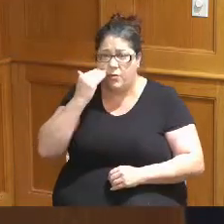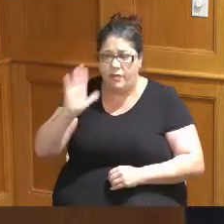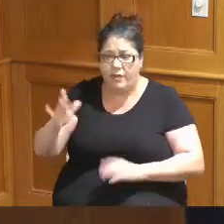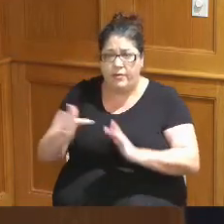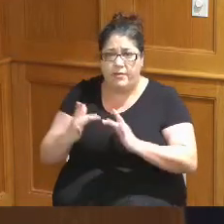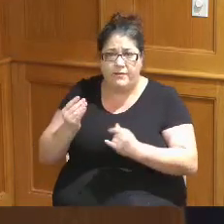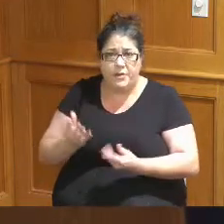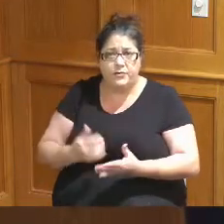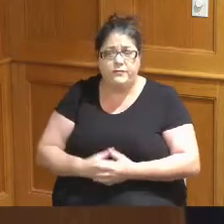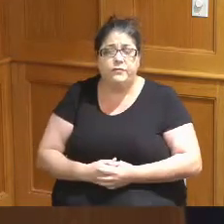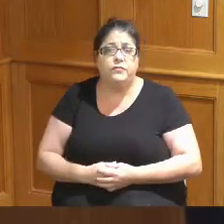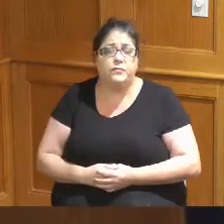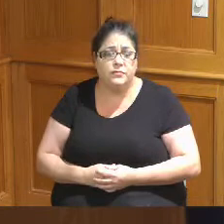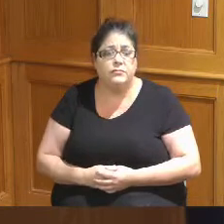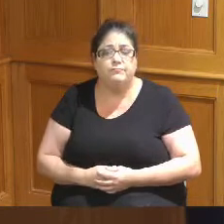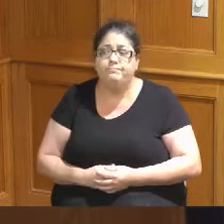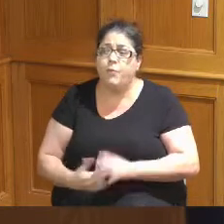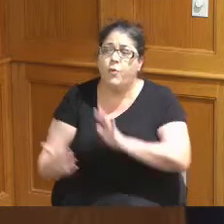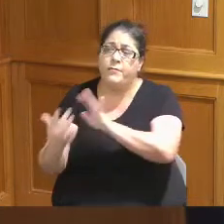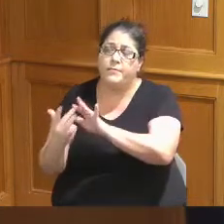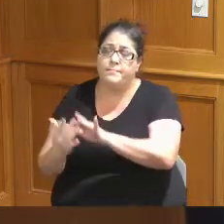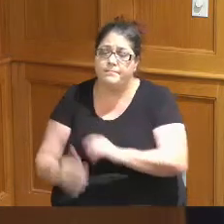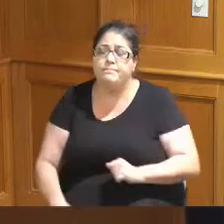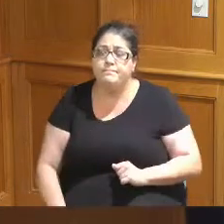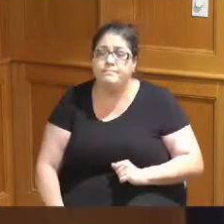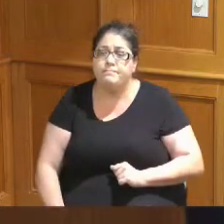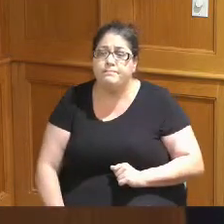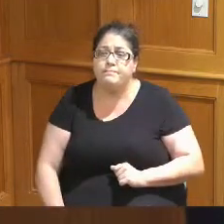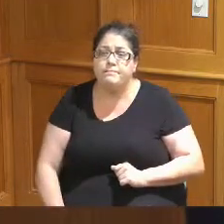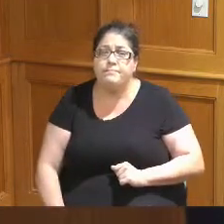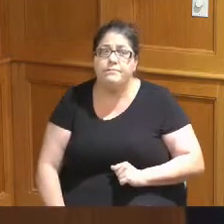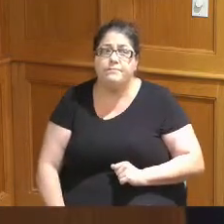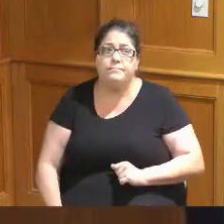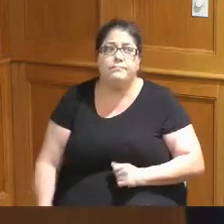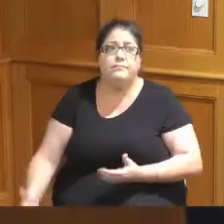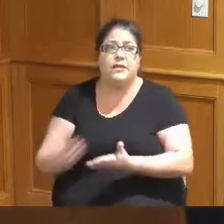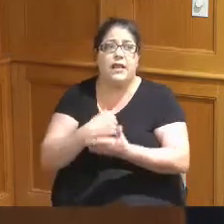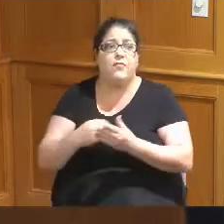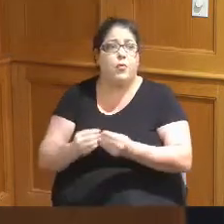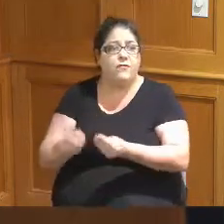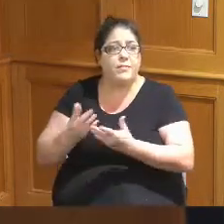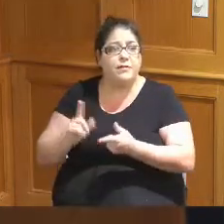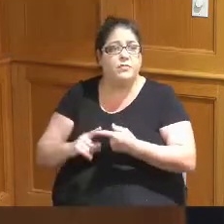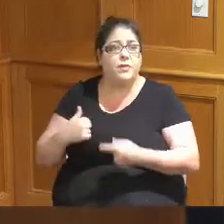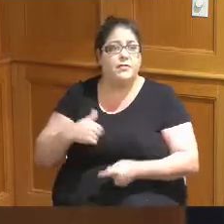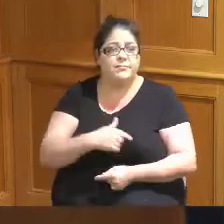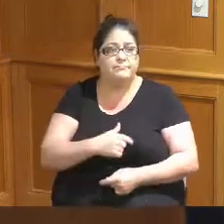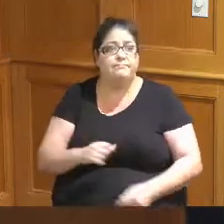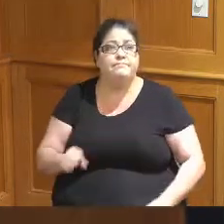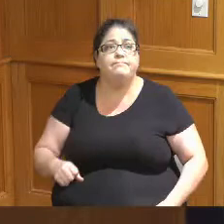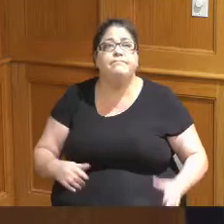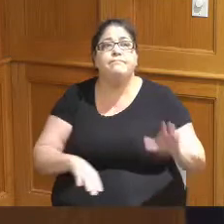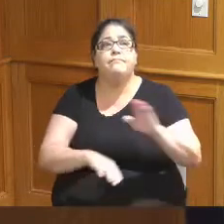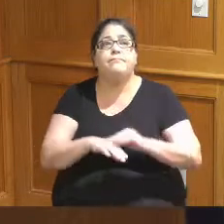someone will be in touch with you regarding it and get more information to us Stephen Schmidt